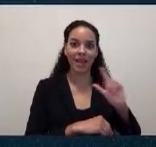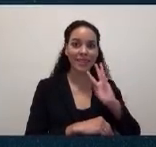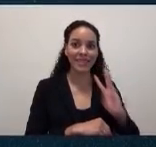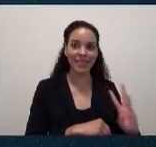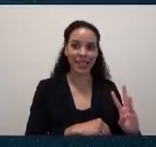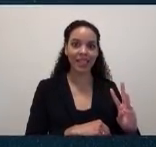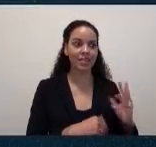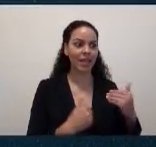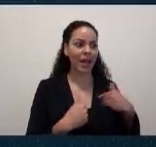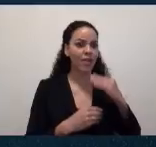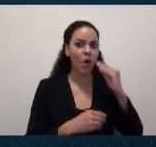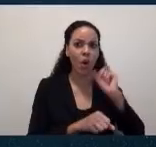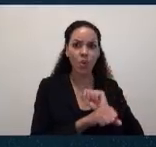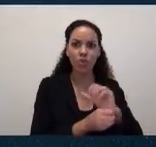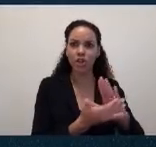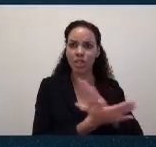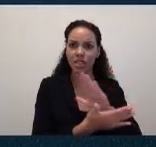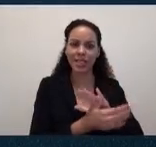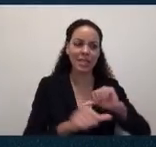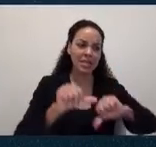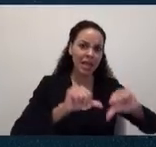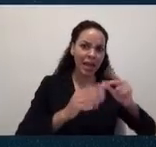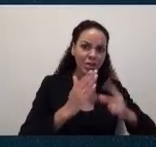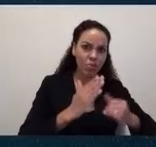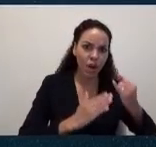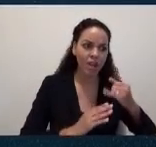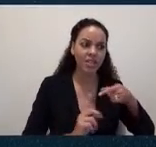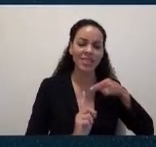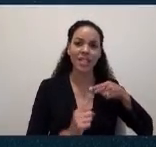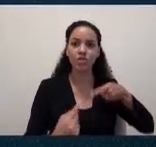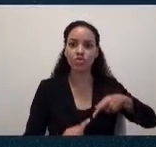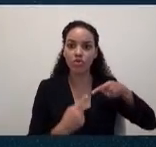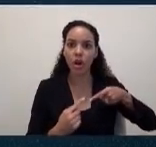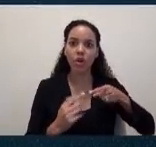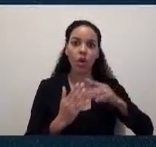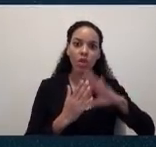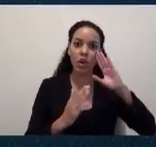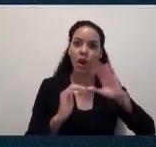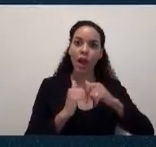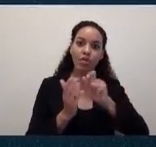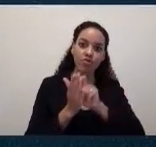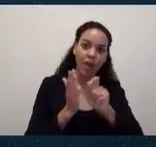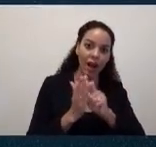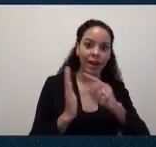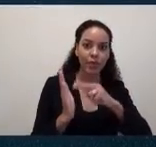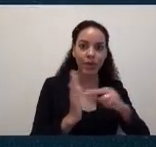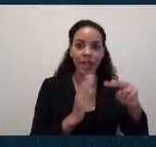She was struggling with learning to read and write. Doing everything I could to make sure that she wouldn't fall behind.